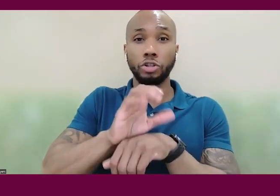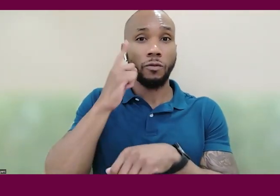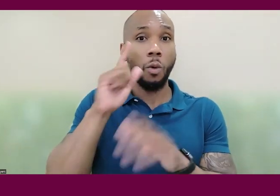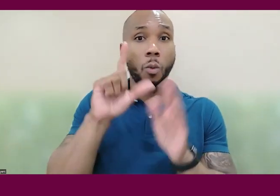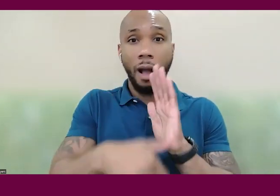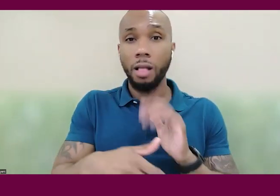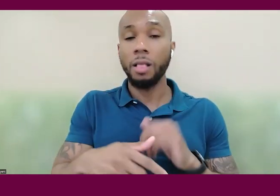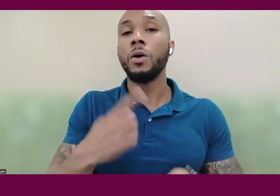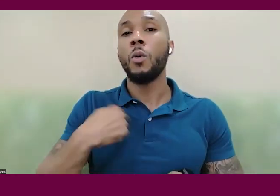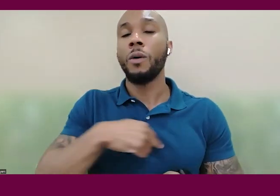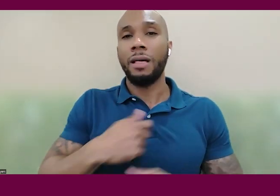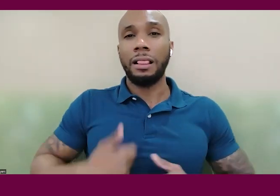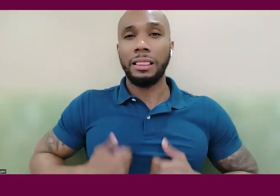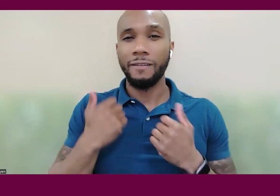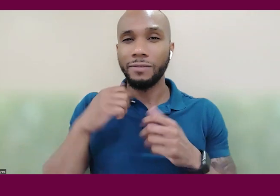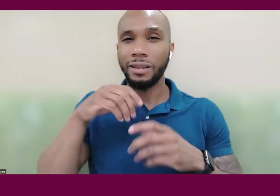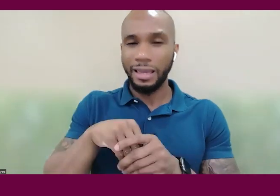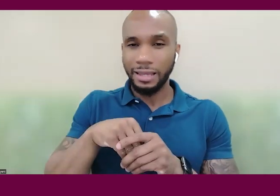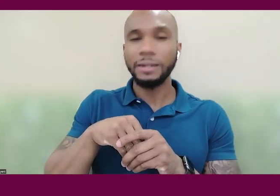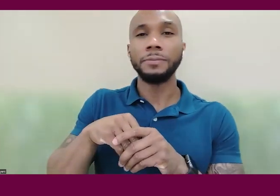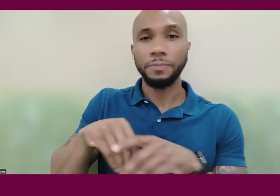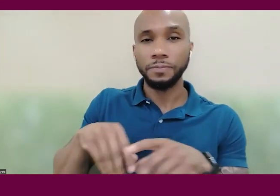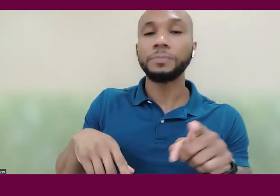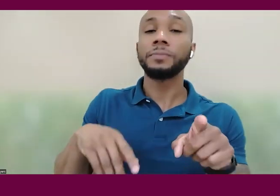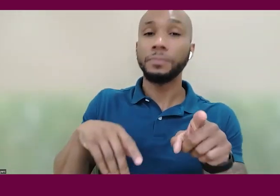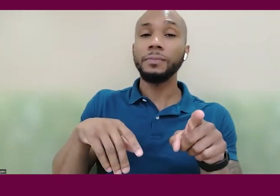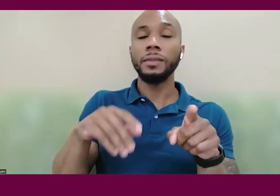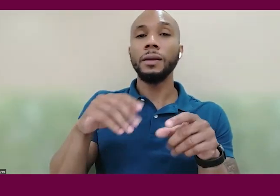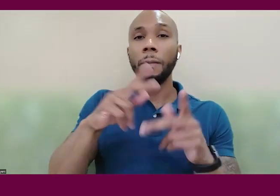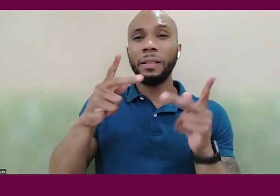a while. We lived in a rectory next to a church.